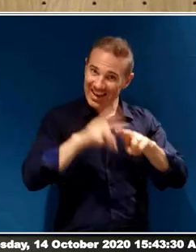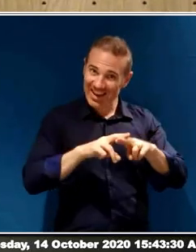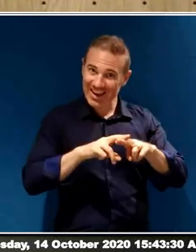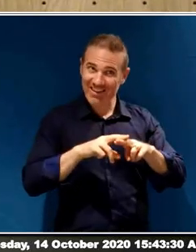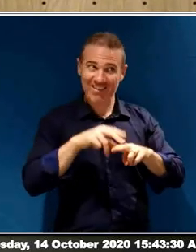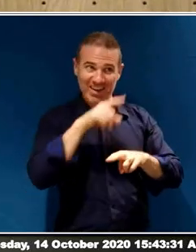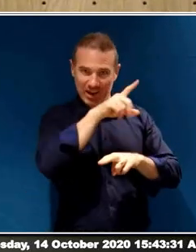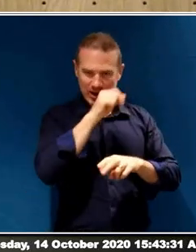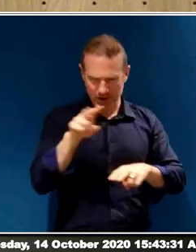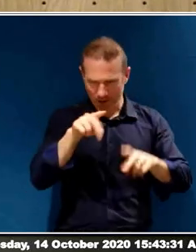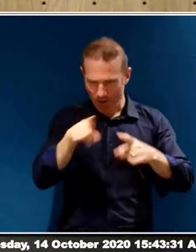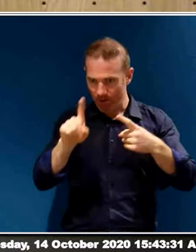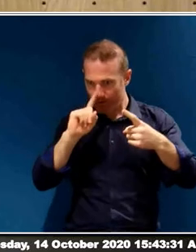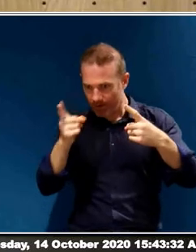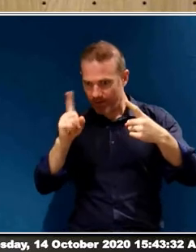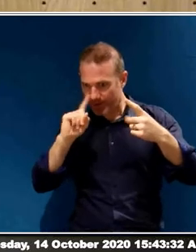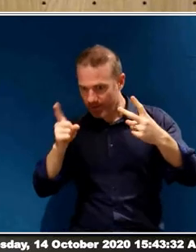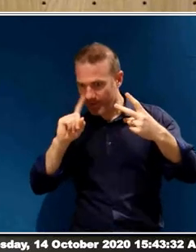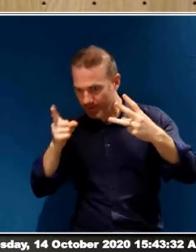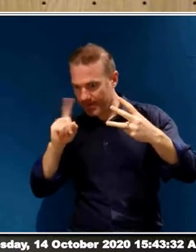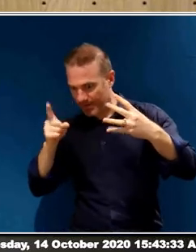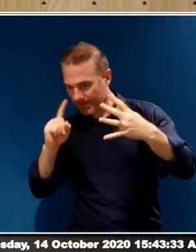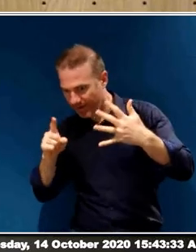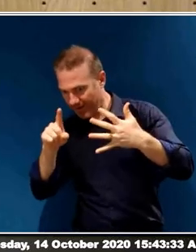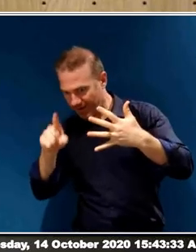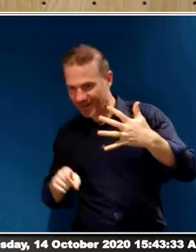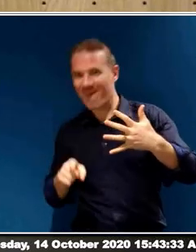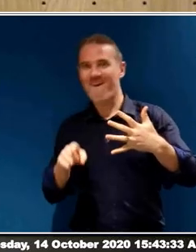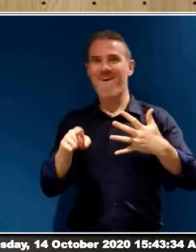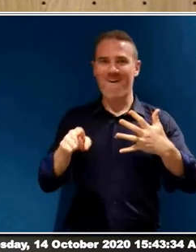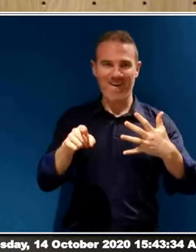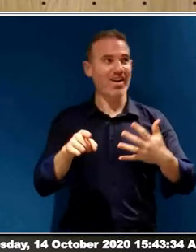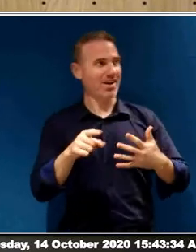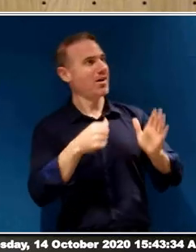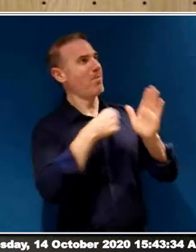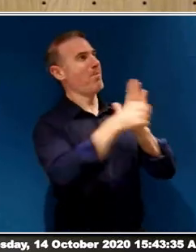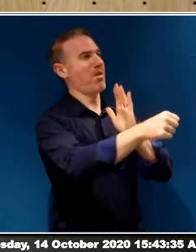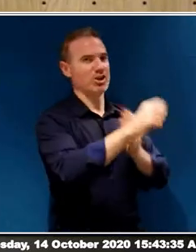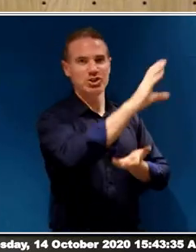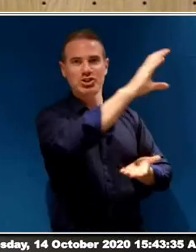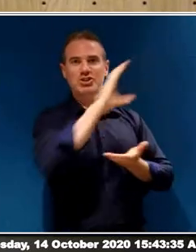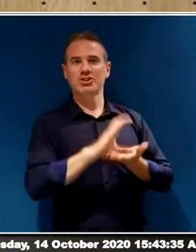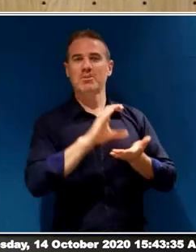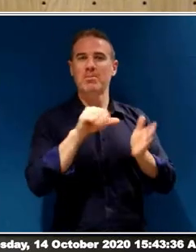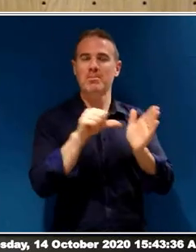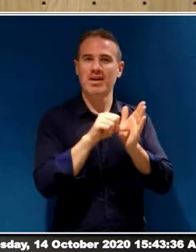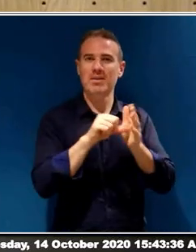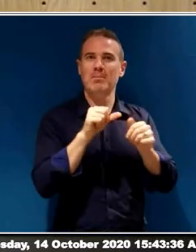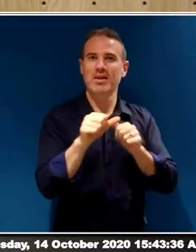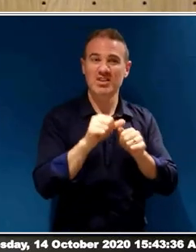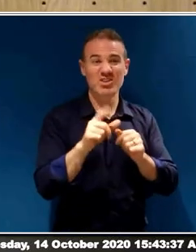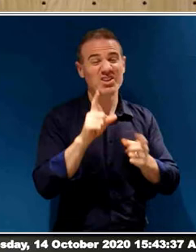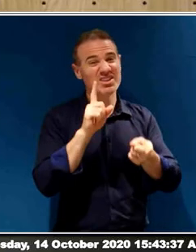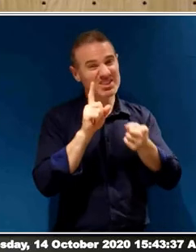And it results in schools, on some occasions, presenting a worst case scenario about students.